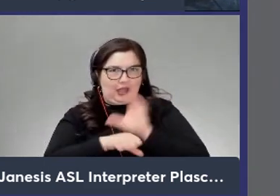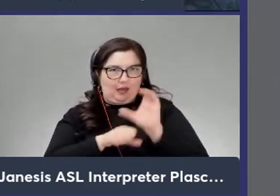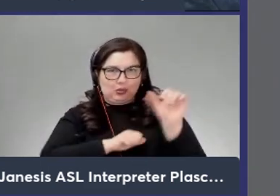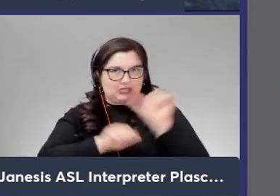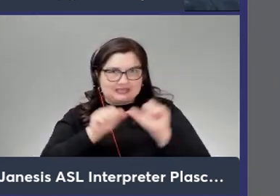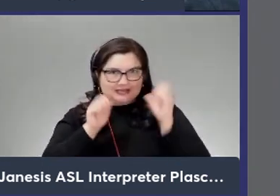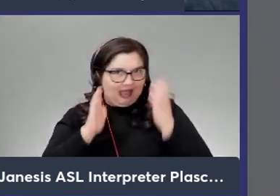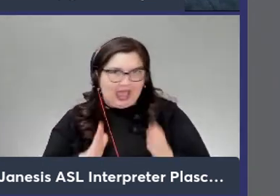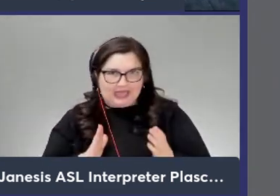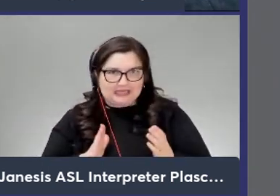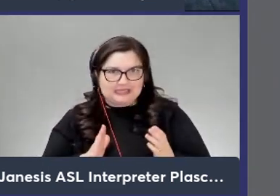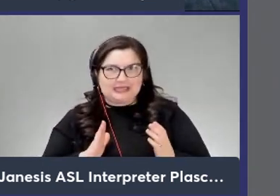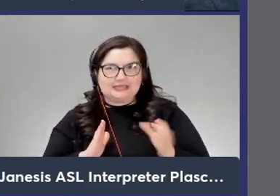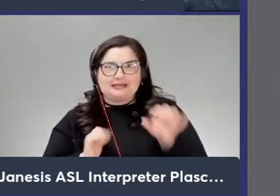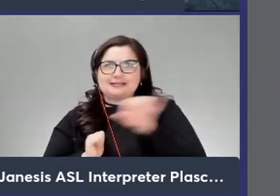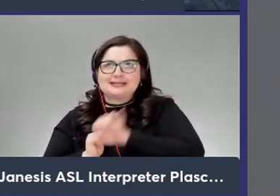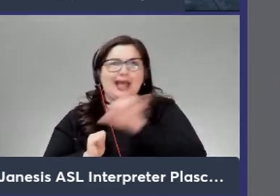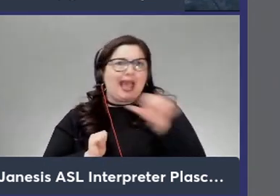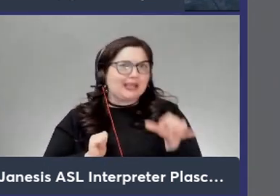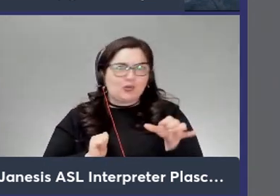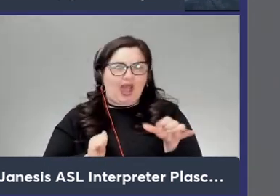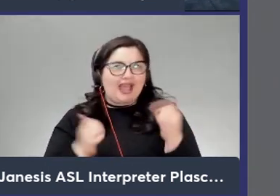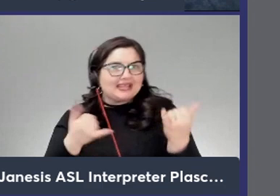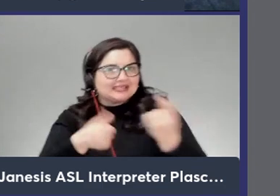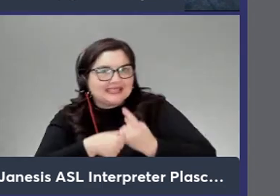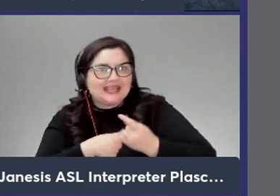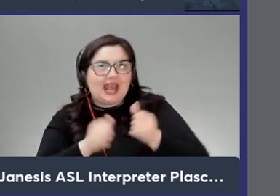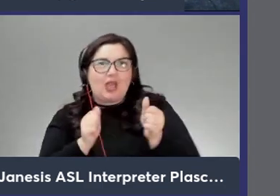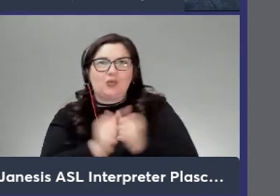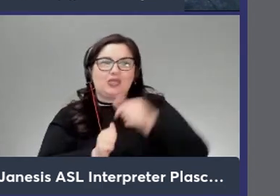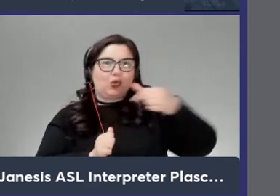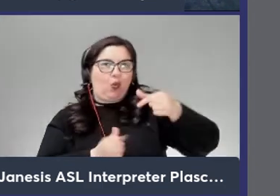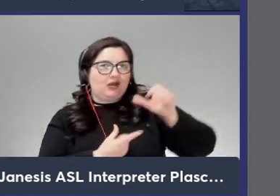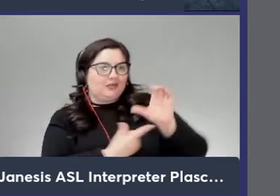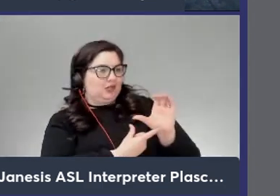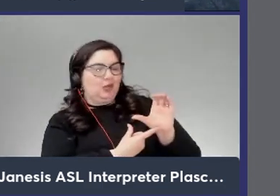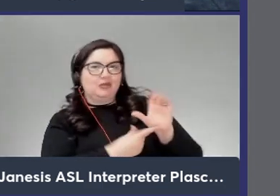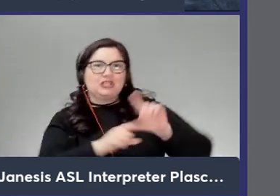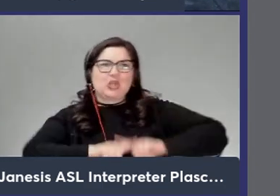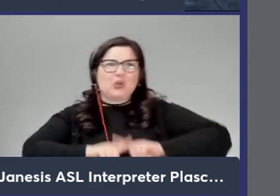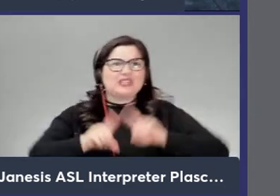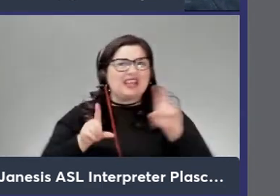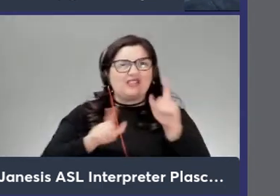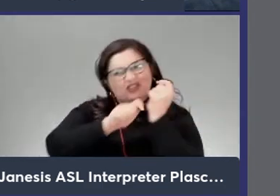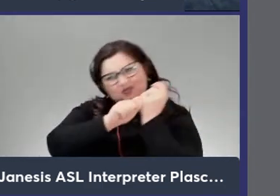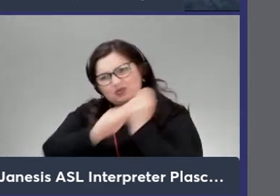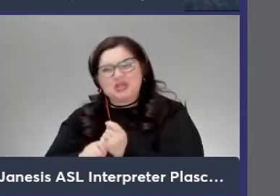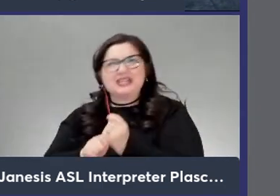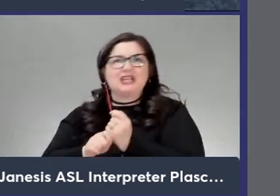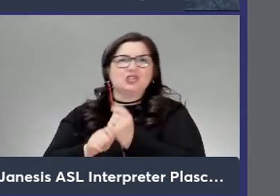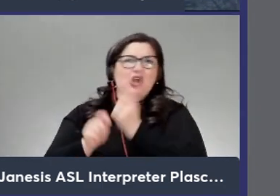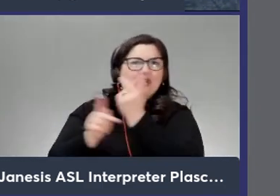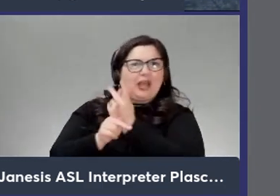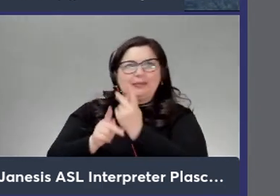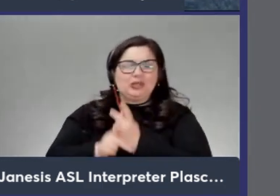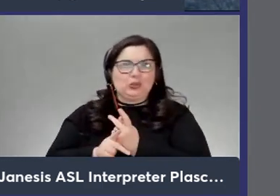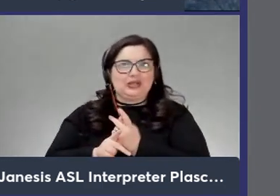Likewise, today, with quantum computing, it's so different from traditional computing that it's gonna be hard for me to learn